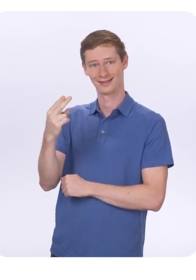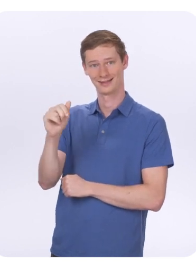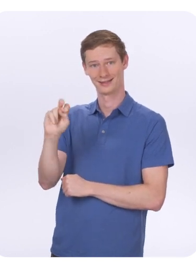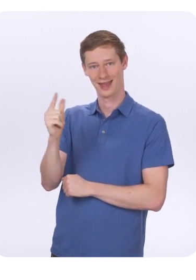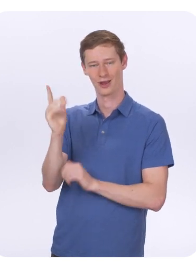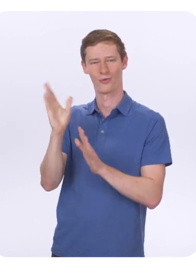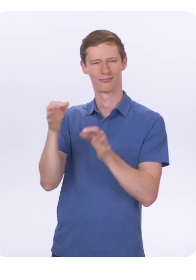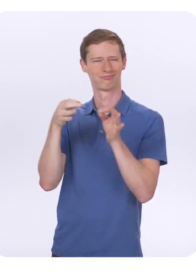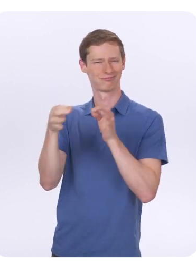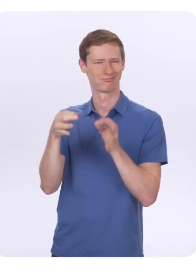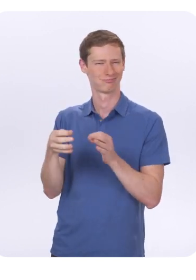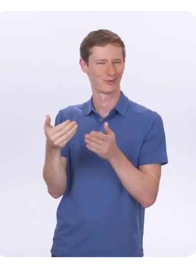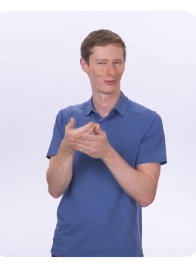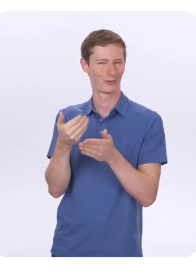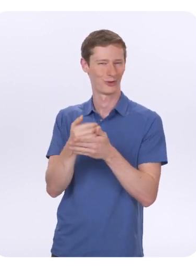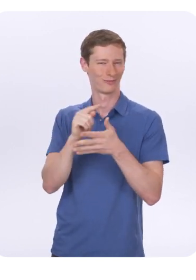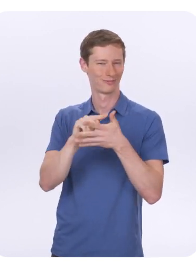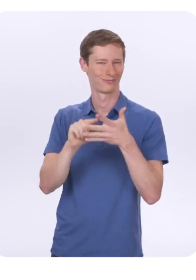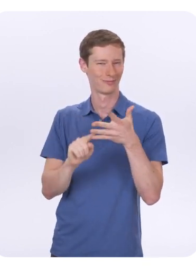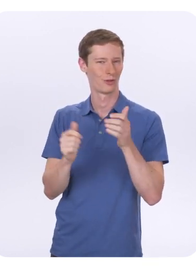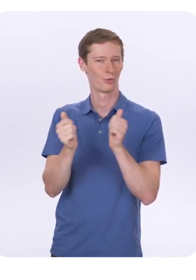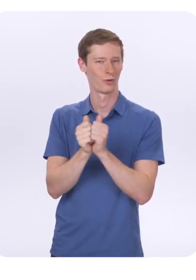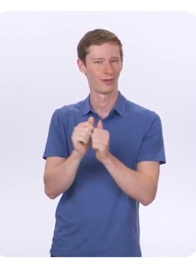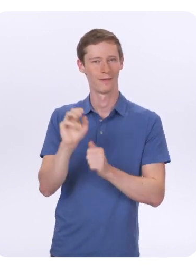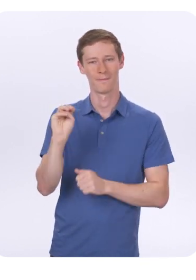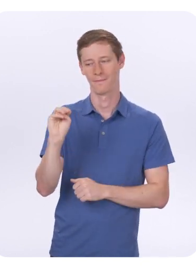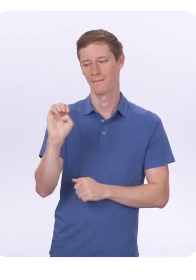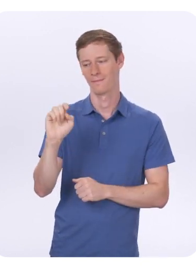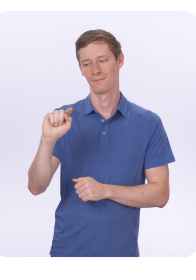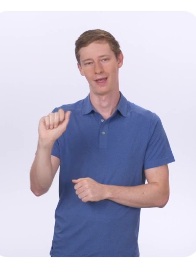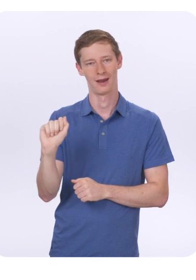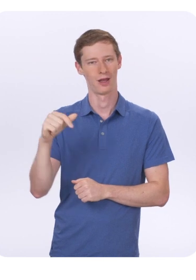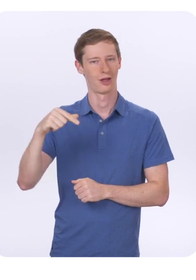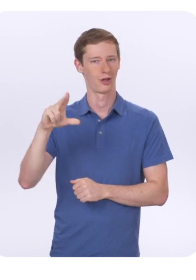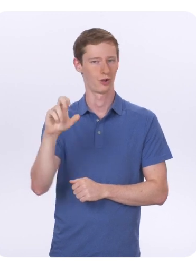of the Meta Quest browser. For people who are unfamiliar with WebXR,